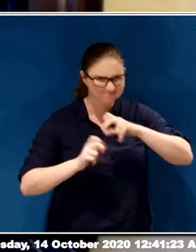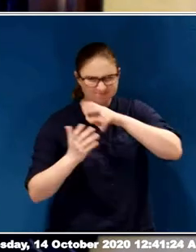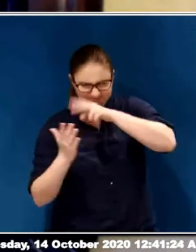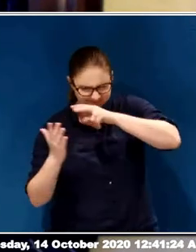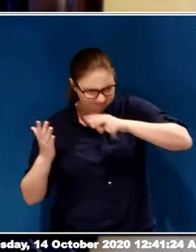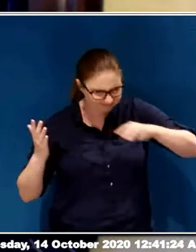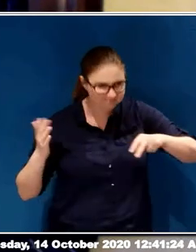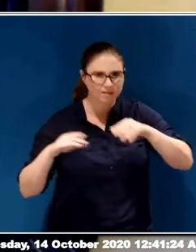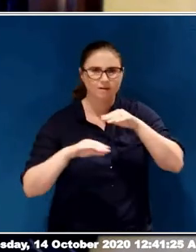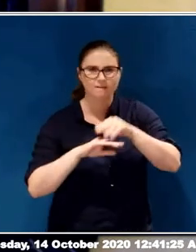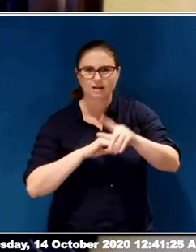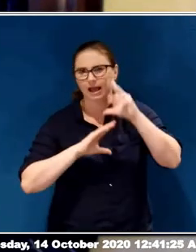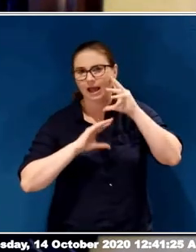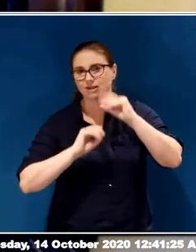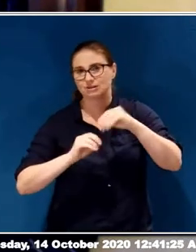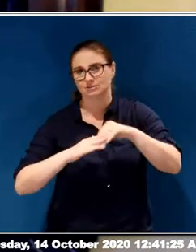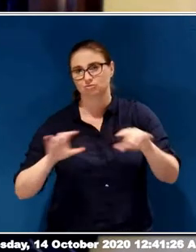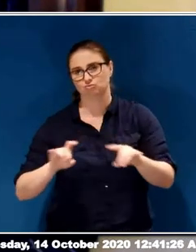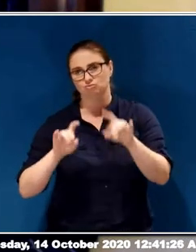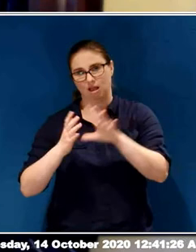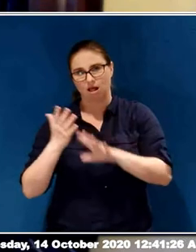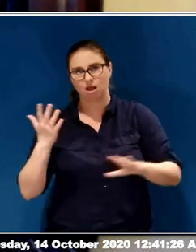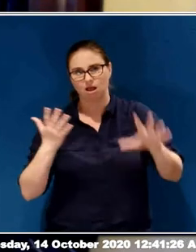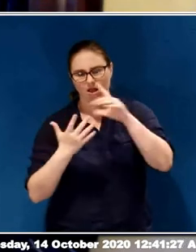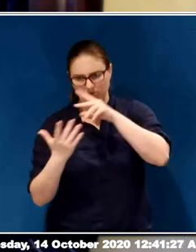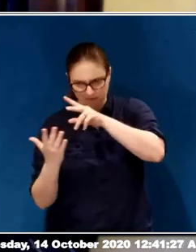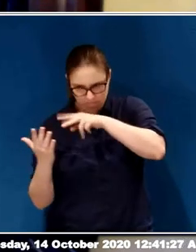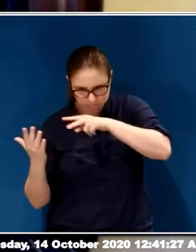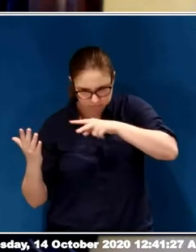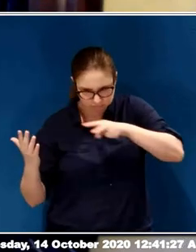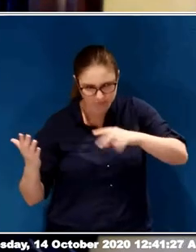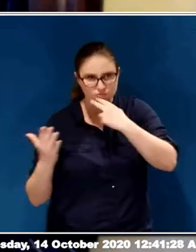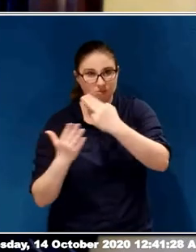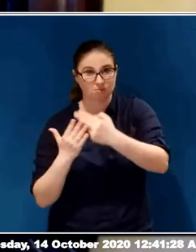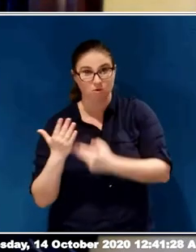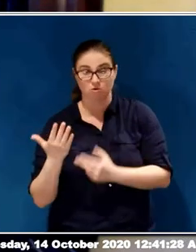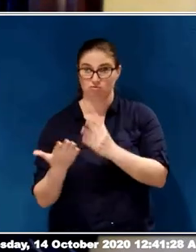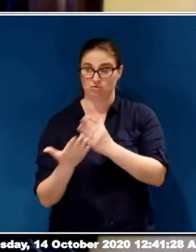have highlighted that consultation is frequently superficial or inadequate,